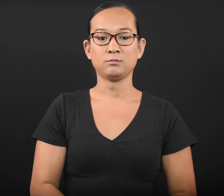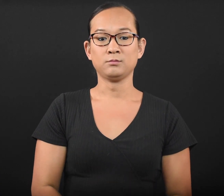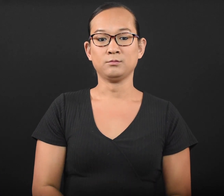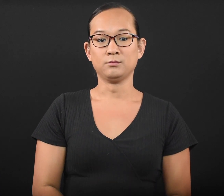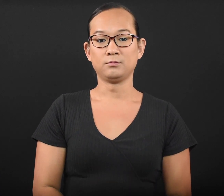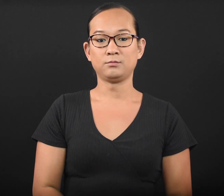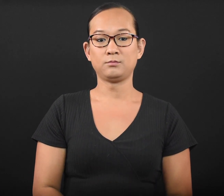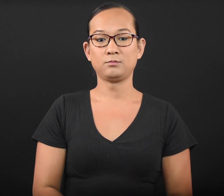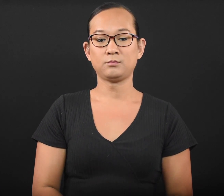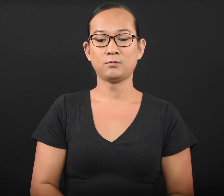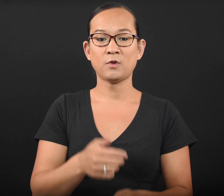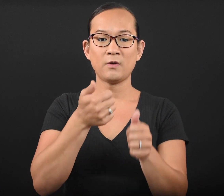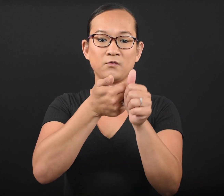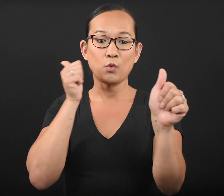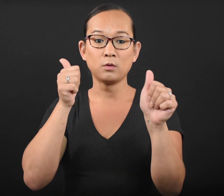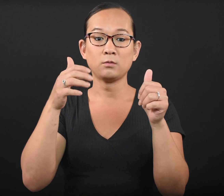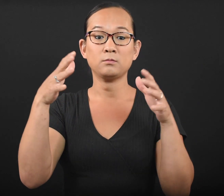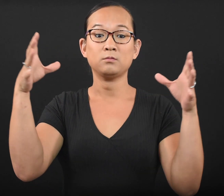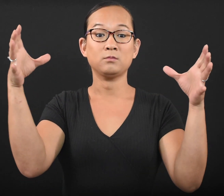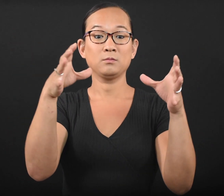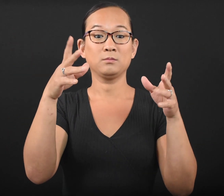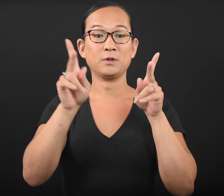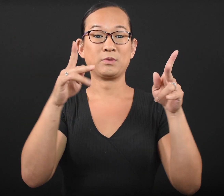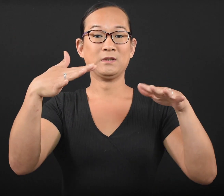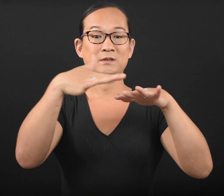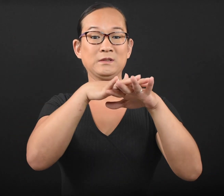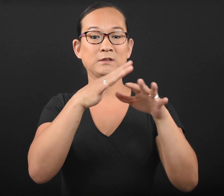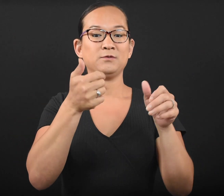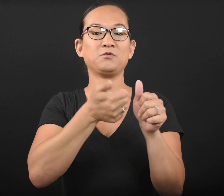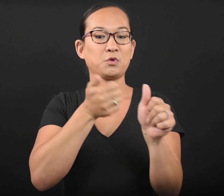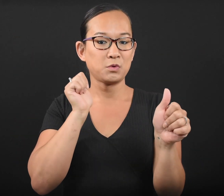Avoid crowds and maintain at least